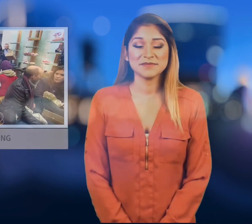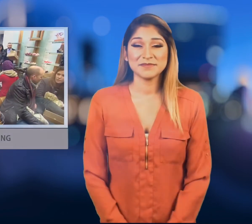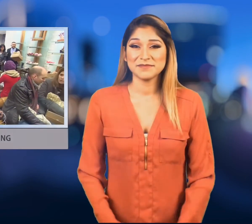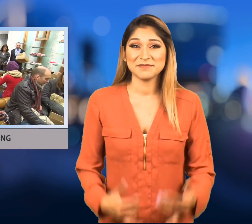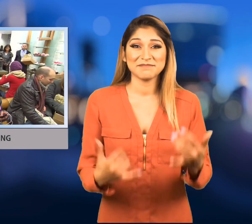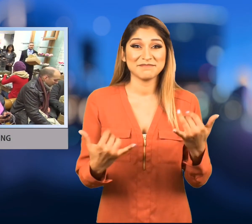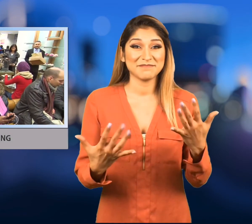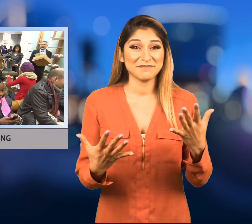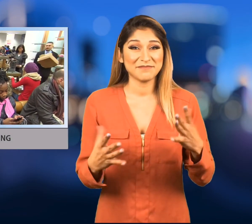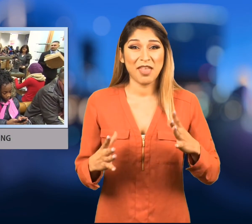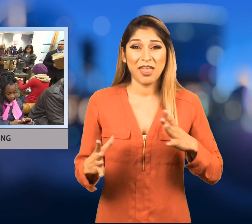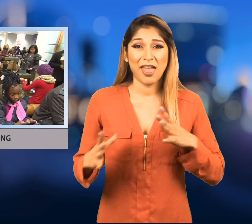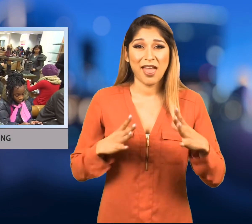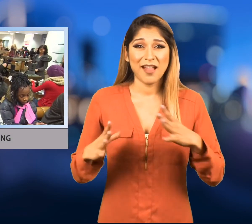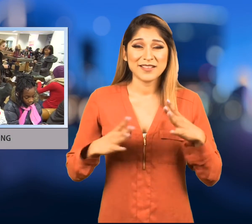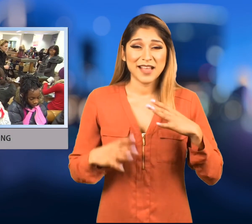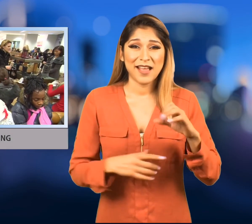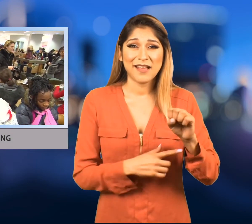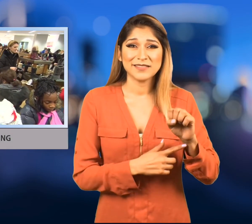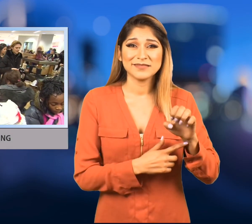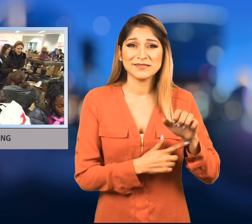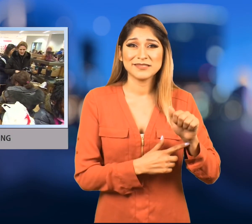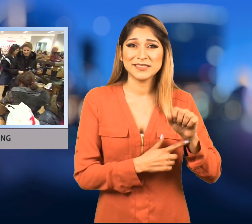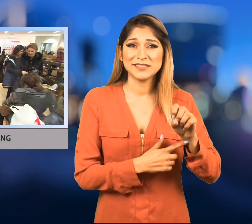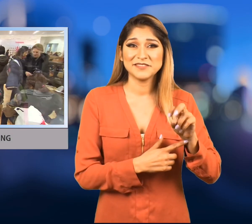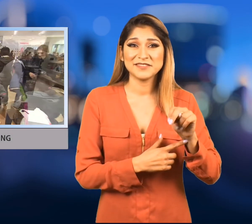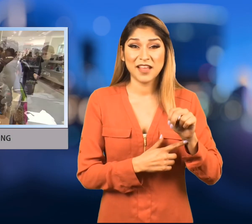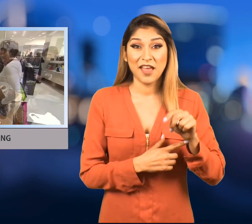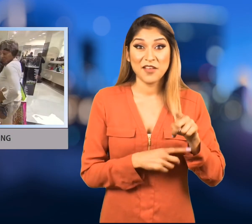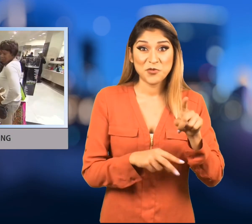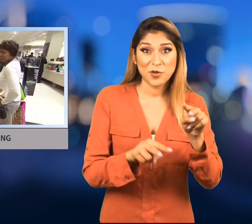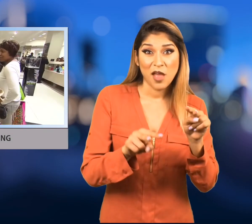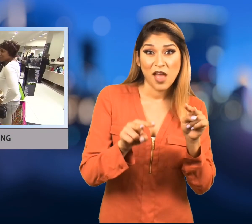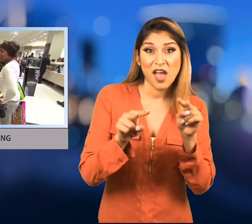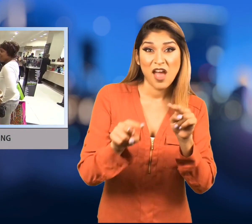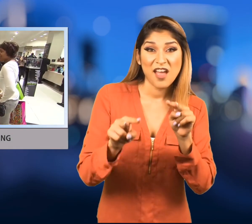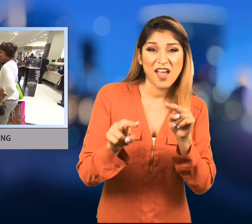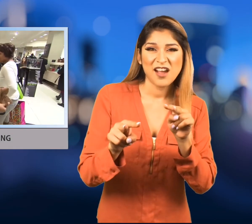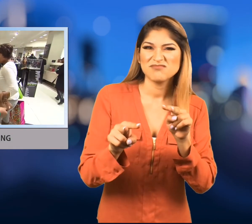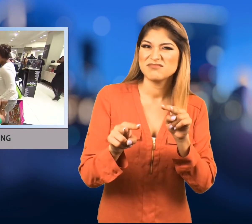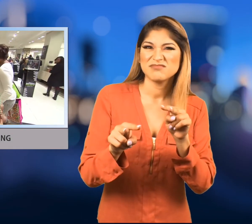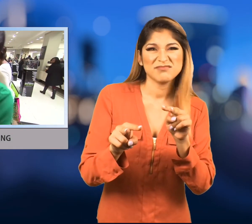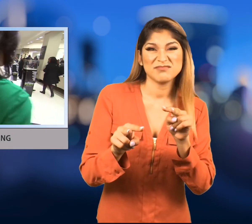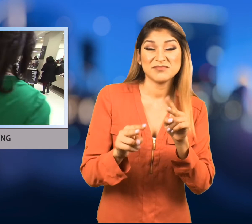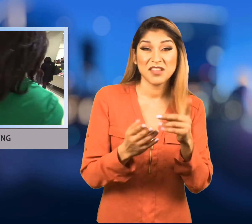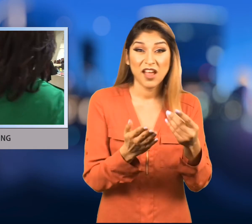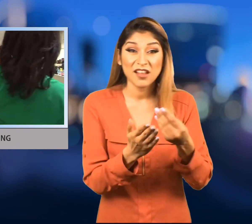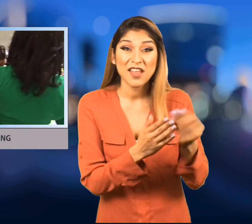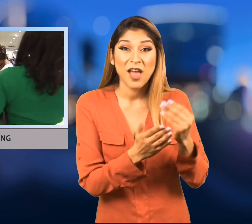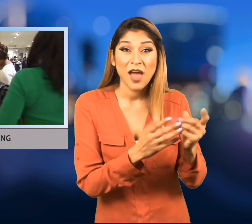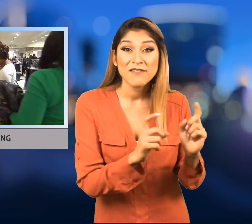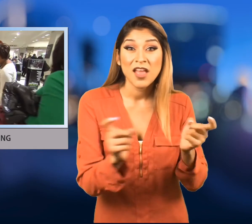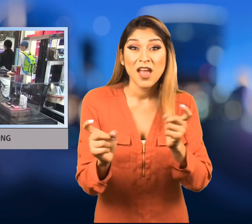If you're dreading buying gifts this holiday season